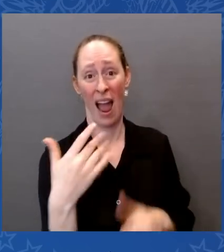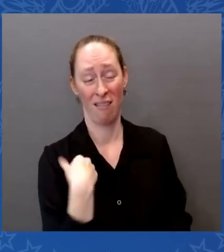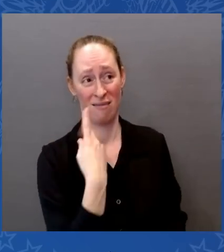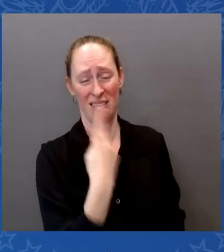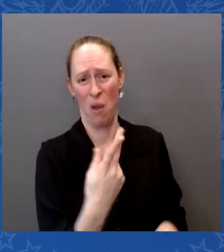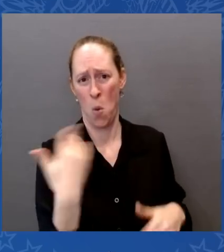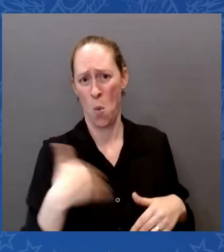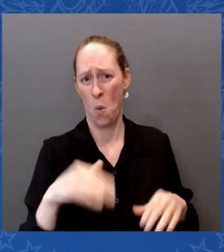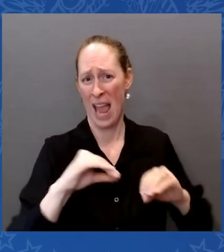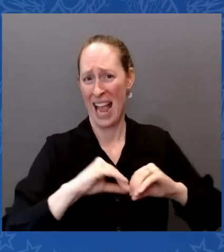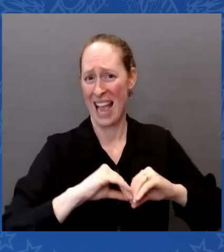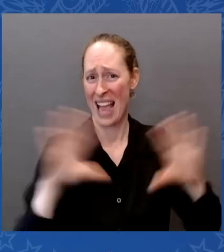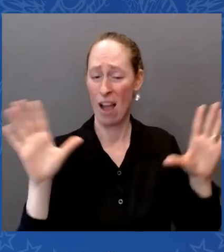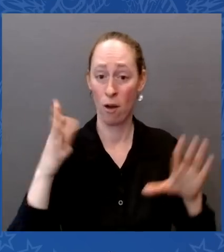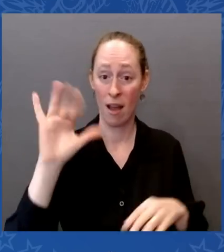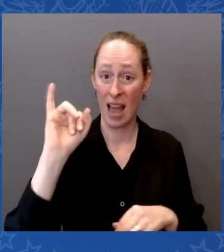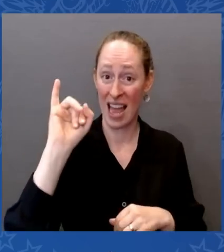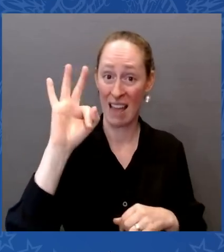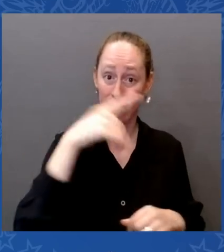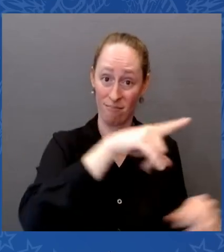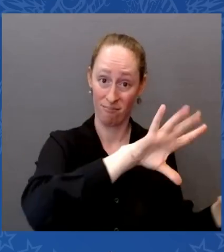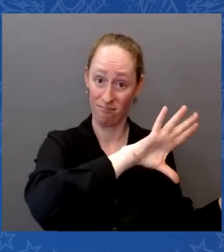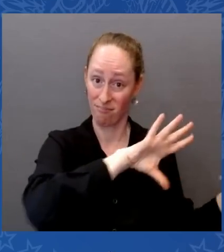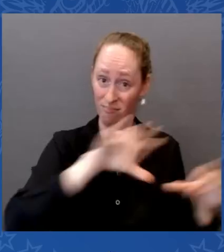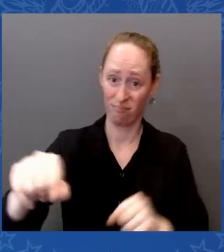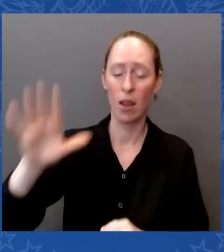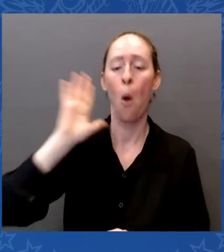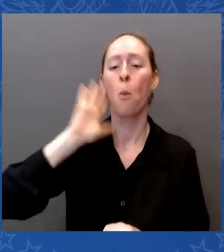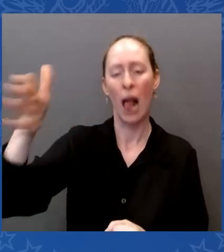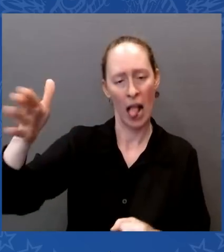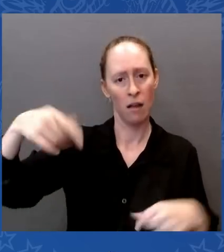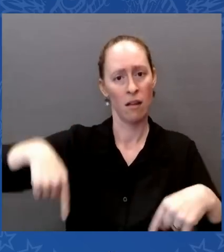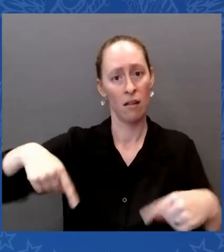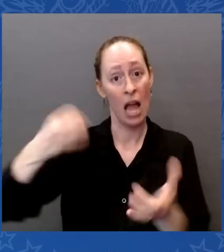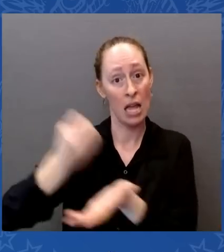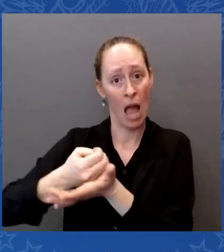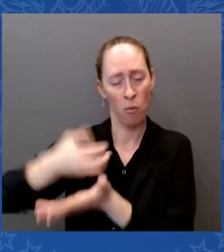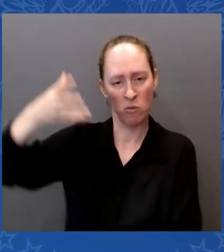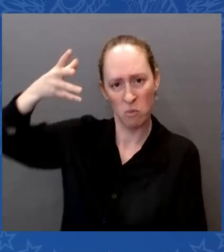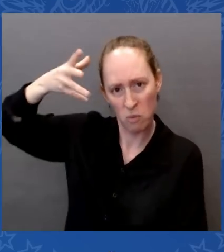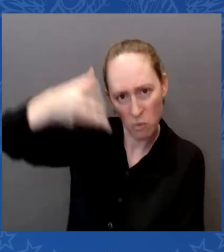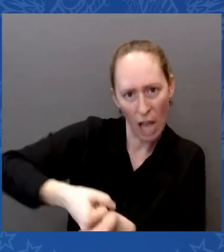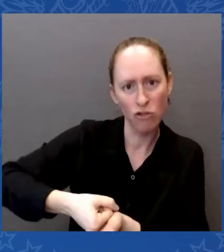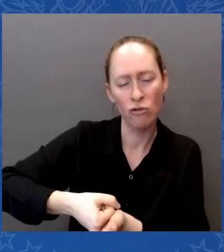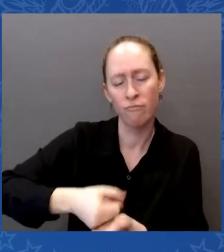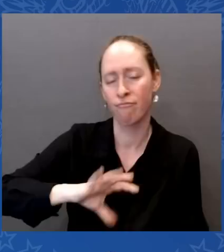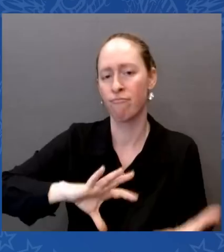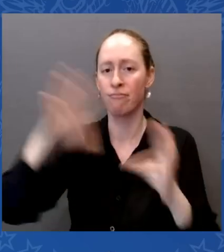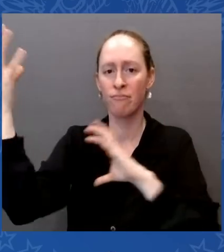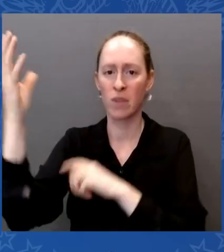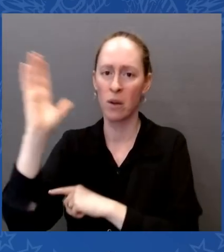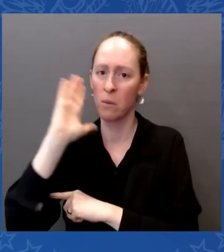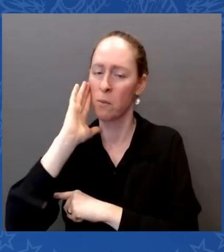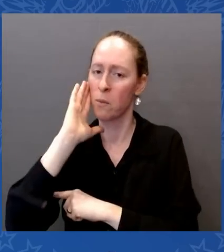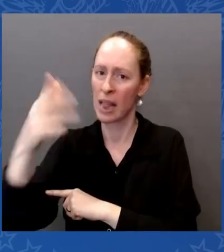putting the United States in default unless -- unless we yield to their demand to cut Social Security and Medicare.